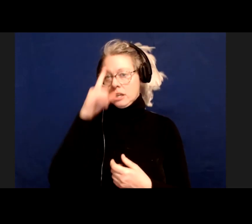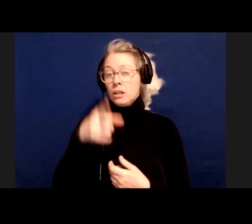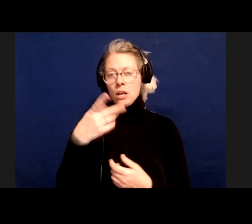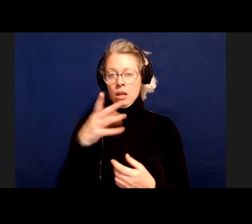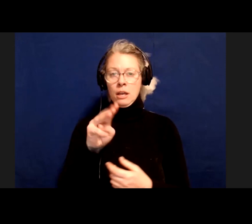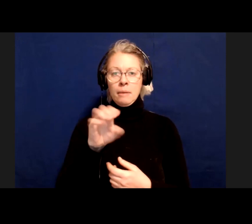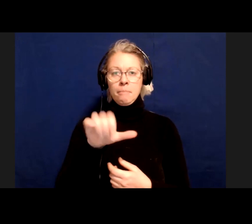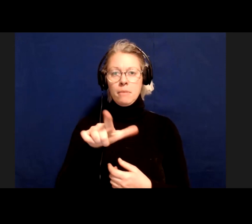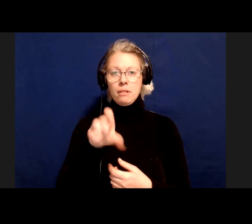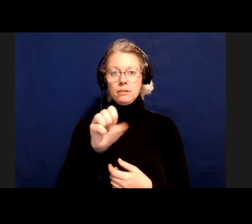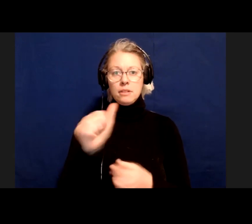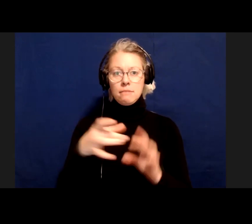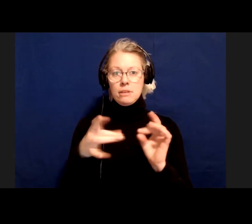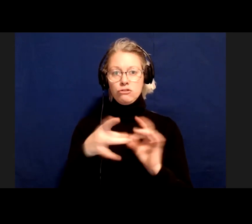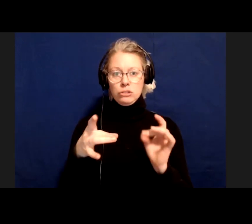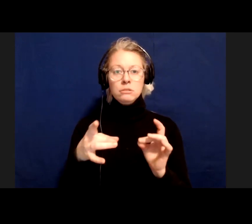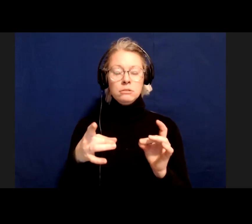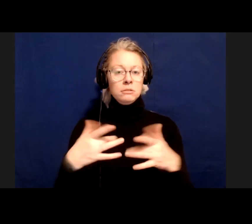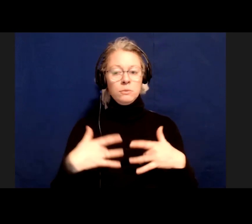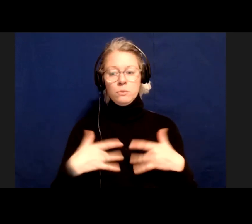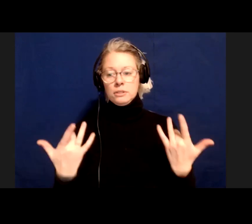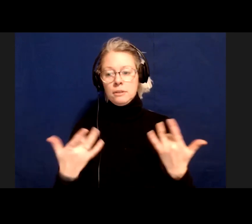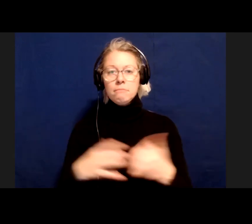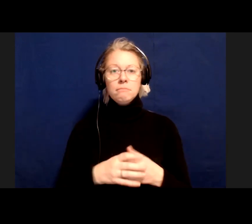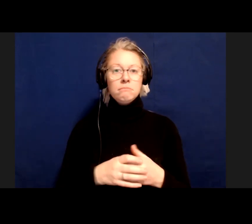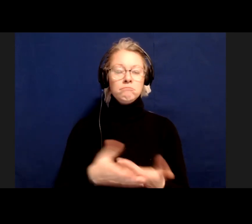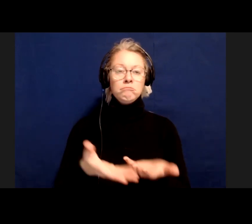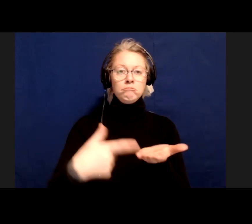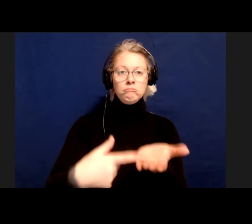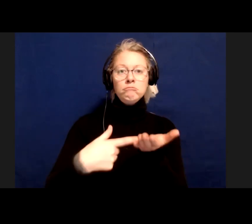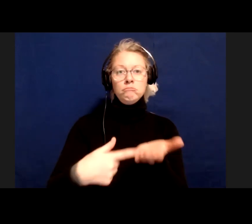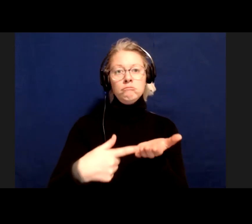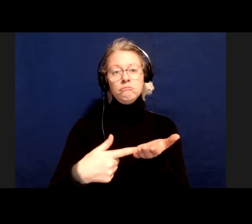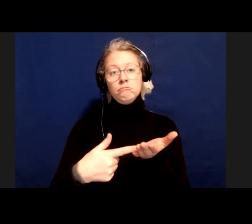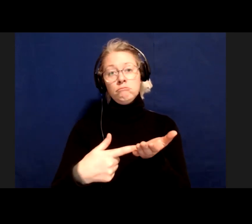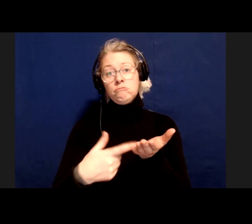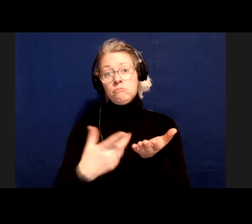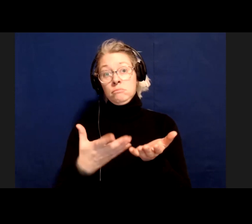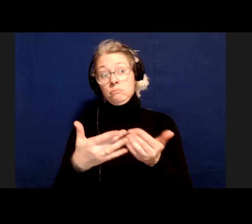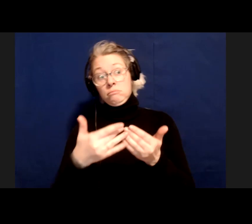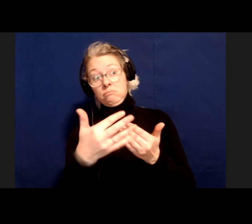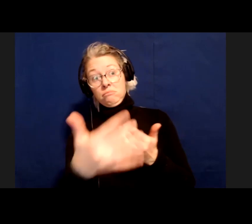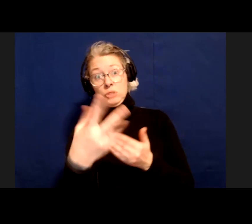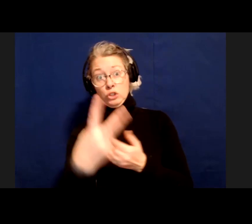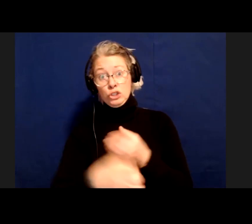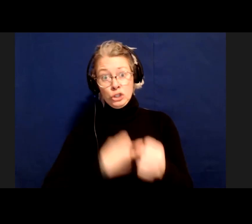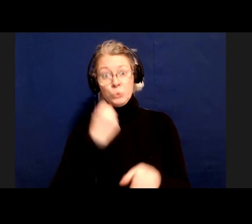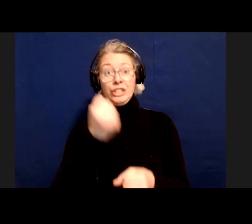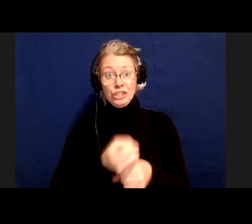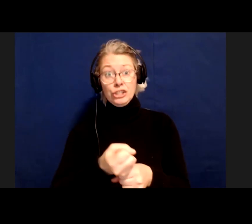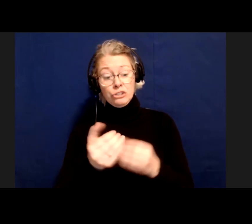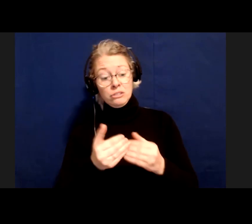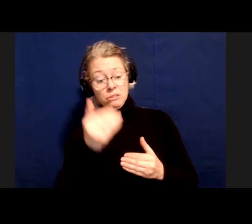to this conversation over the next long while, two years in terms of co-designing or looking